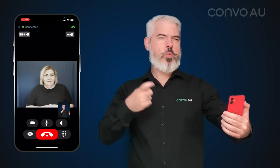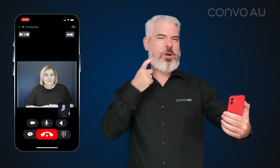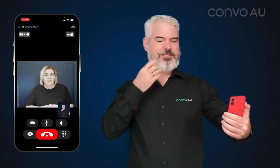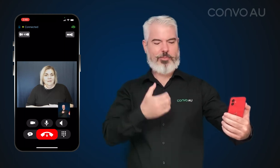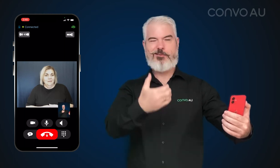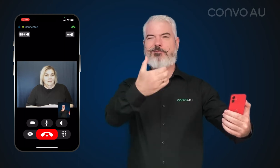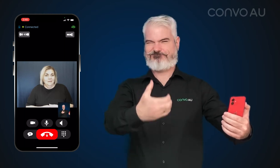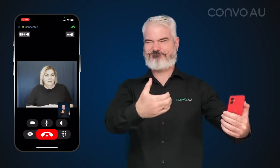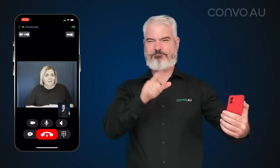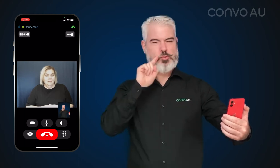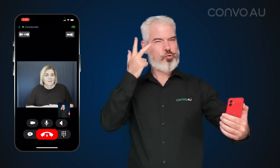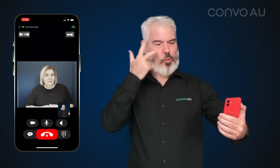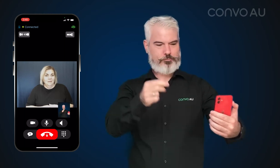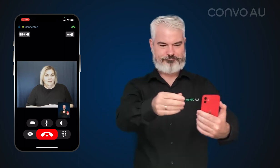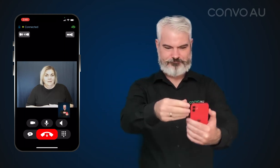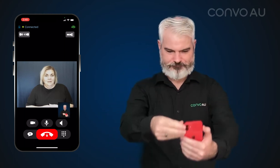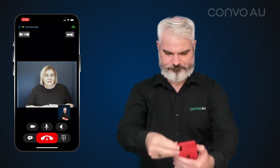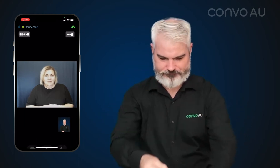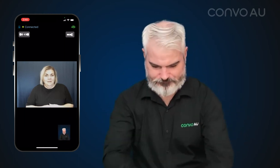A stand for your device will help a lot.